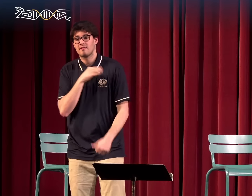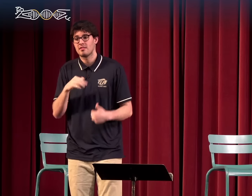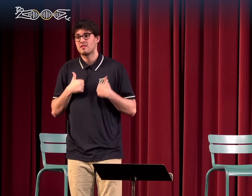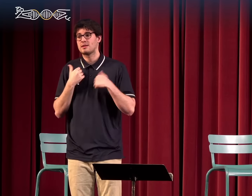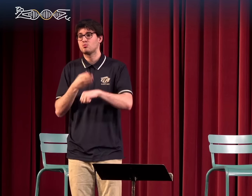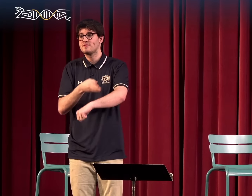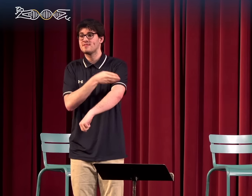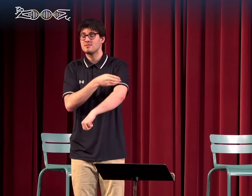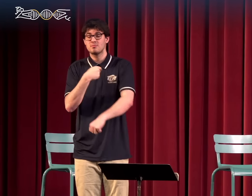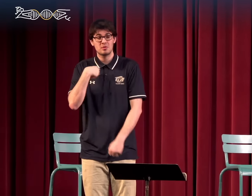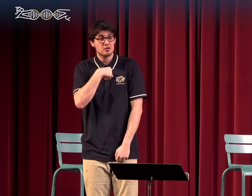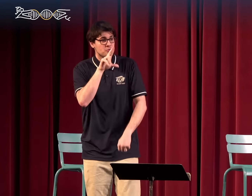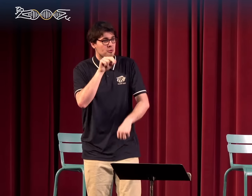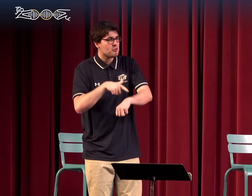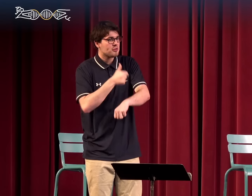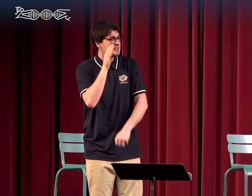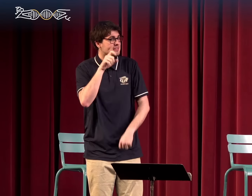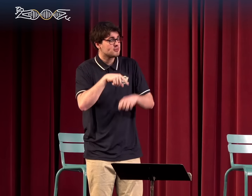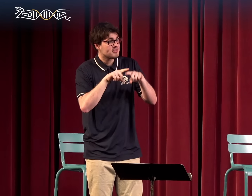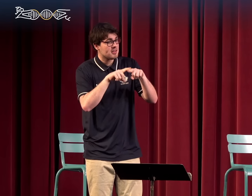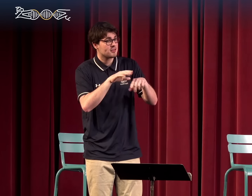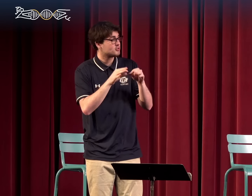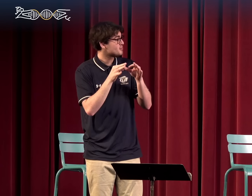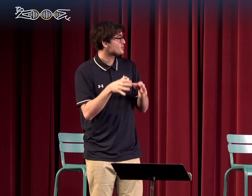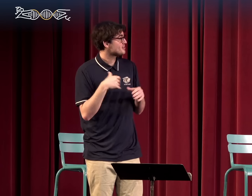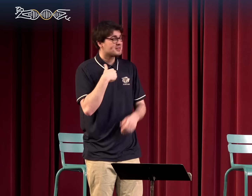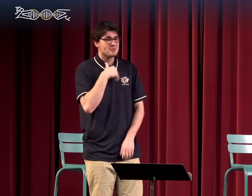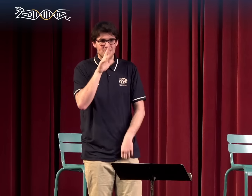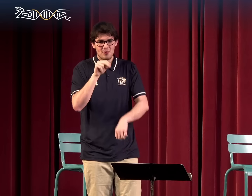for all in the long term and not rely on interpreters any longer,